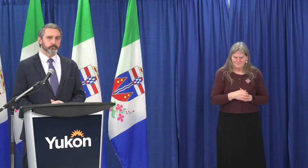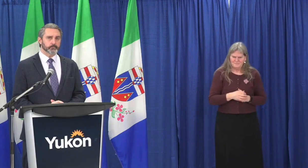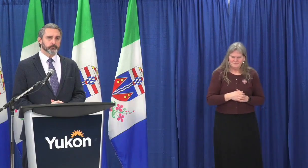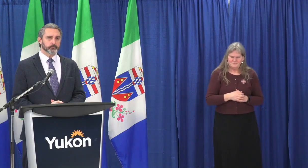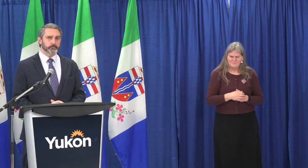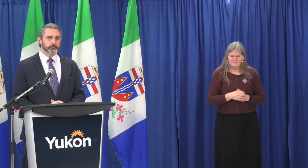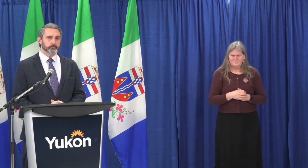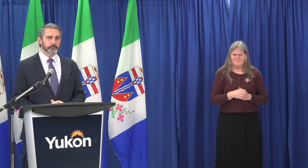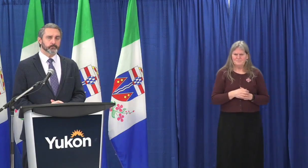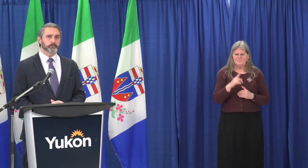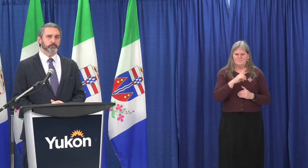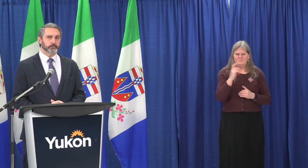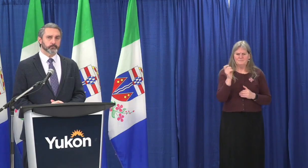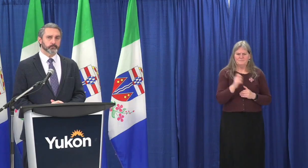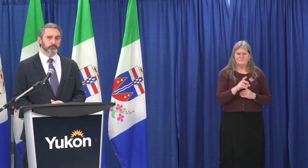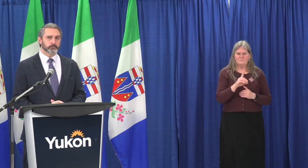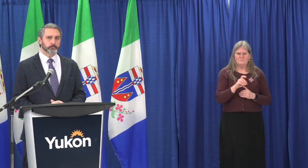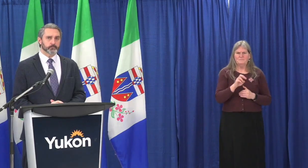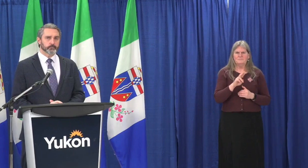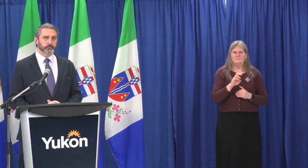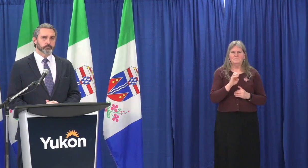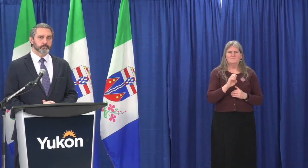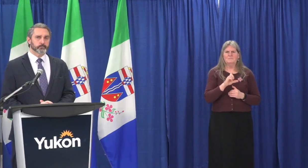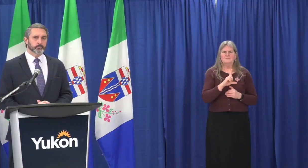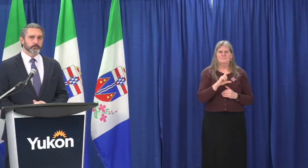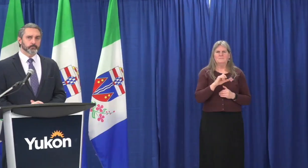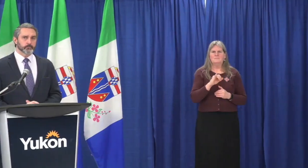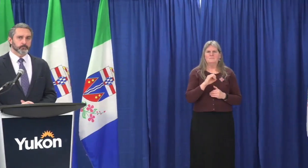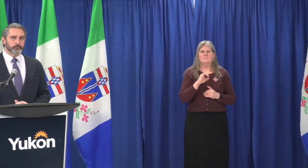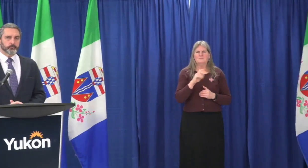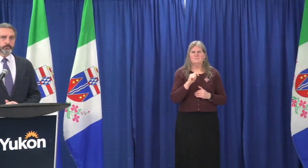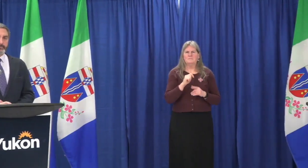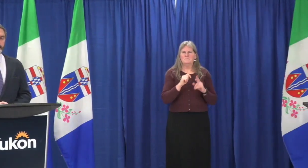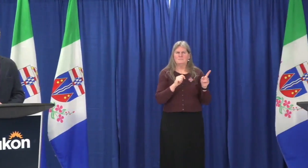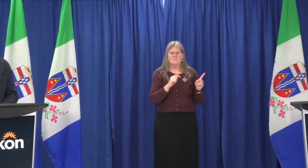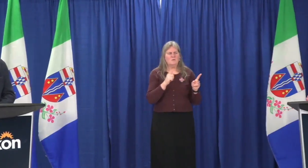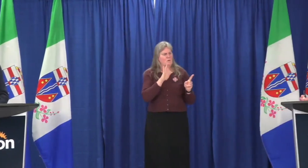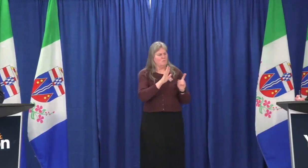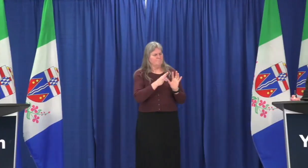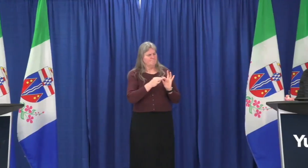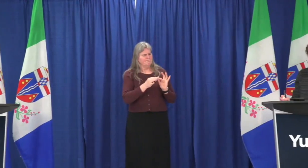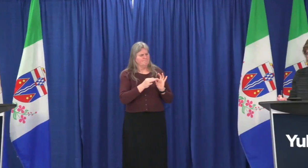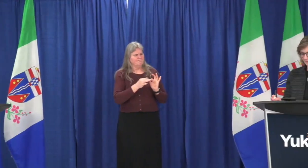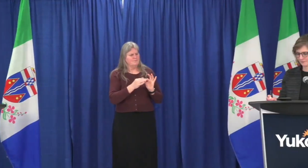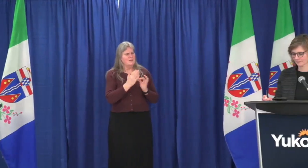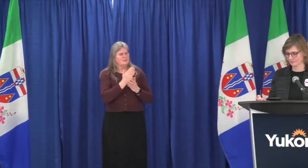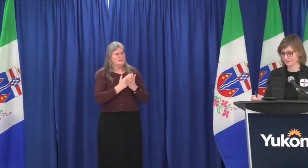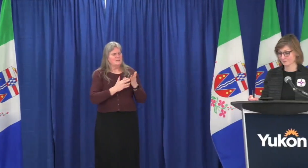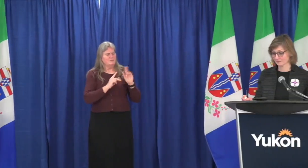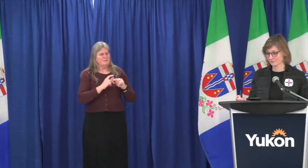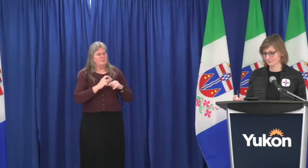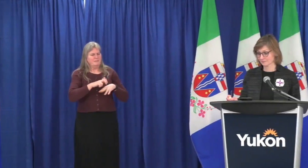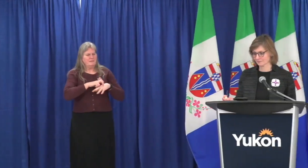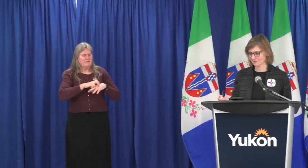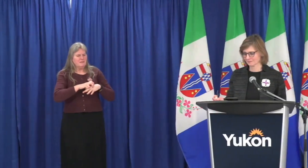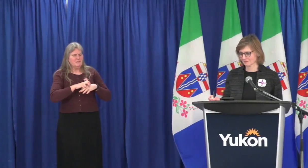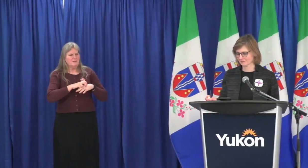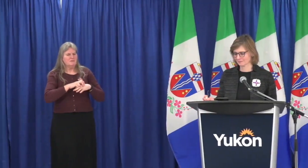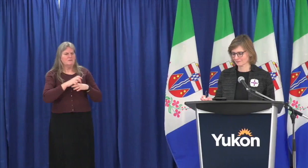for Dr. Elliott, you had mentioned in your remarks that some people may feel anxiety about restrictions easing,